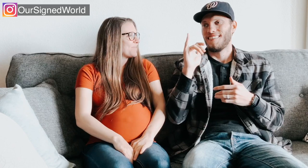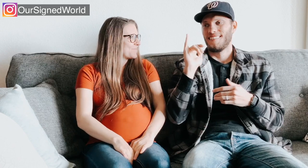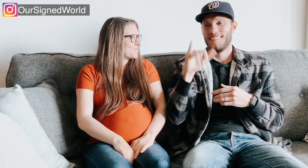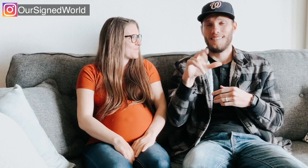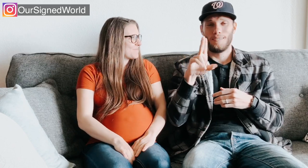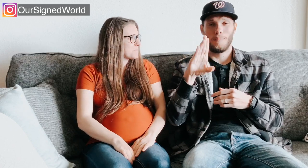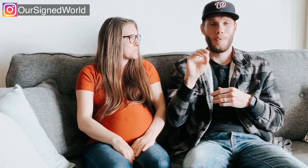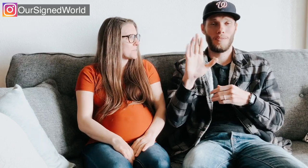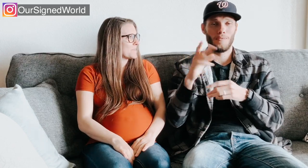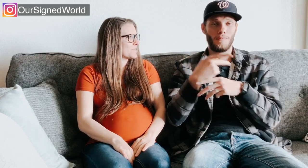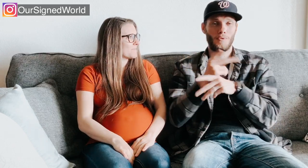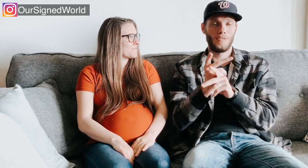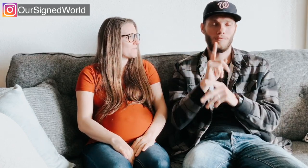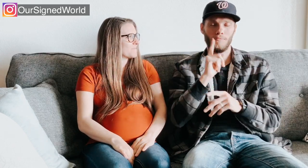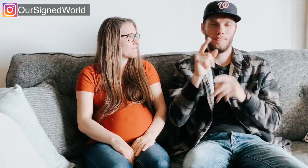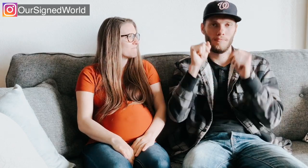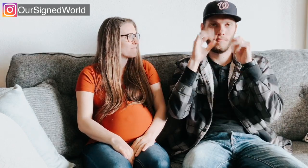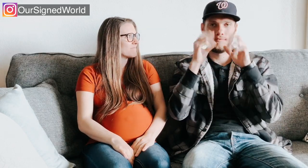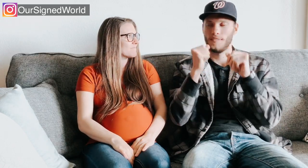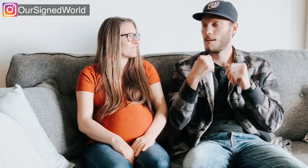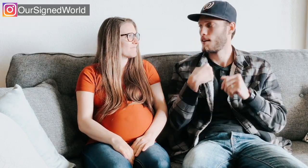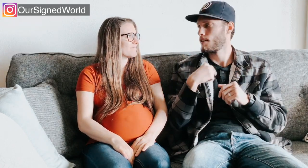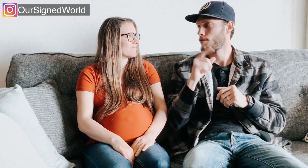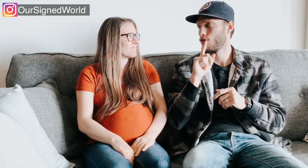Anyways, CUBO, that product, is simply amazing.